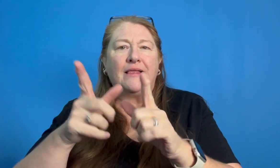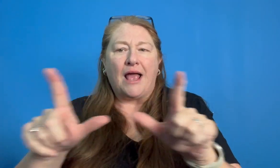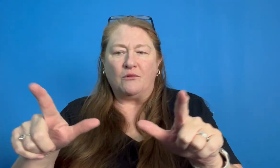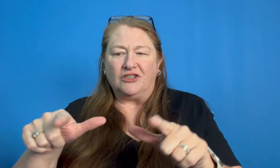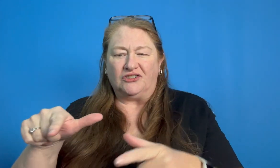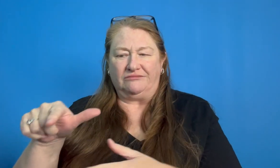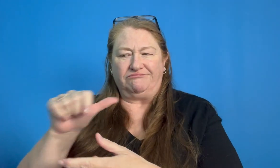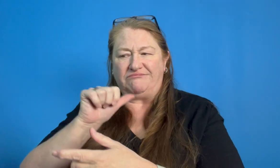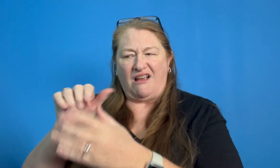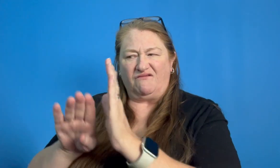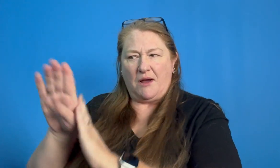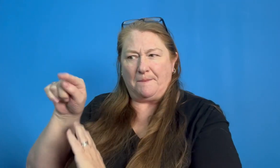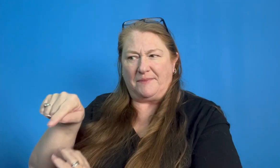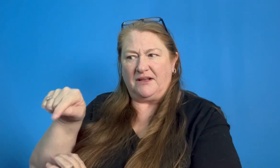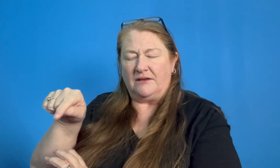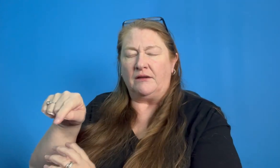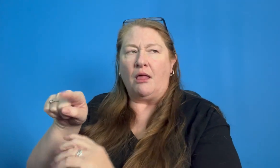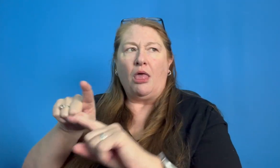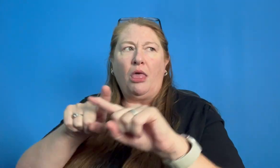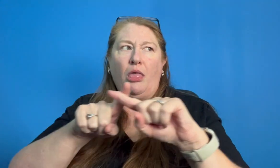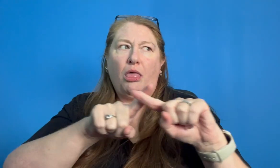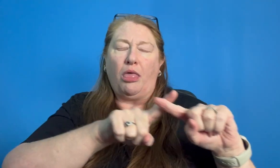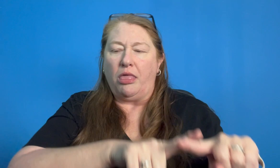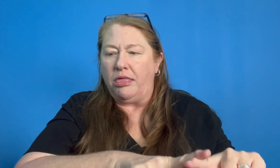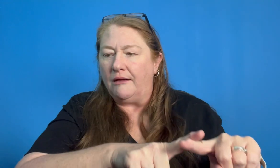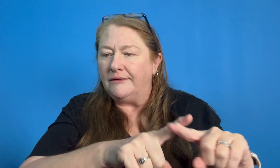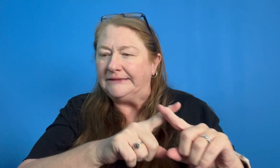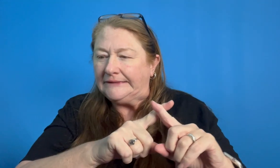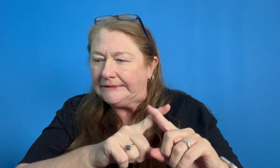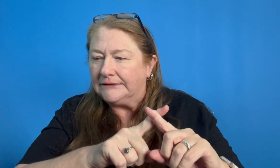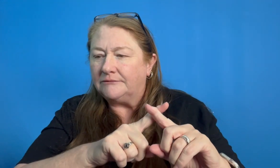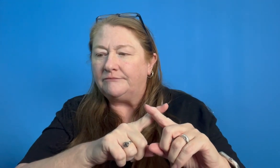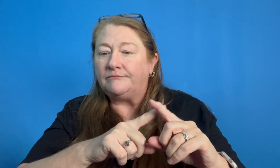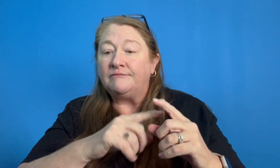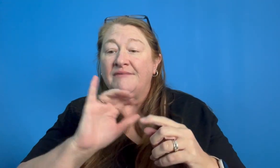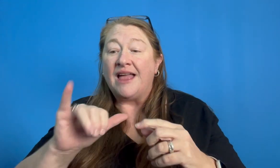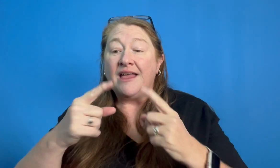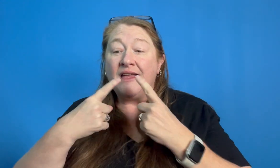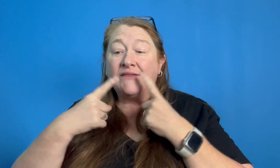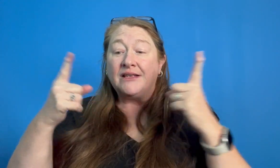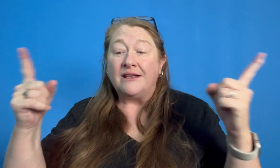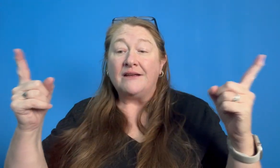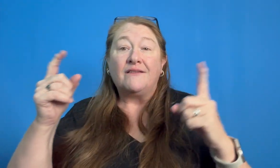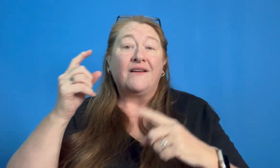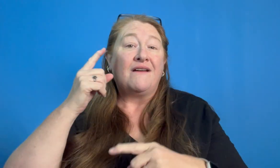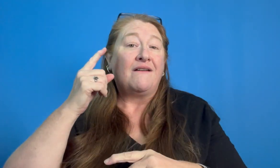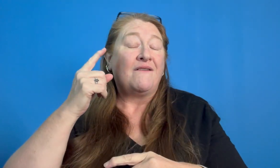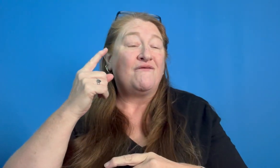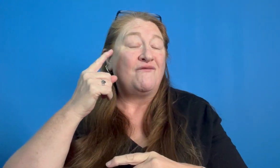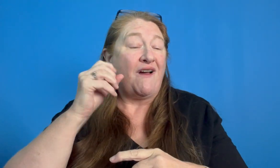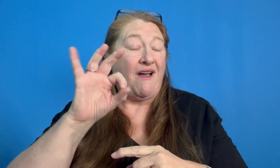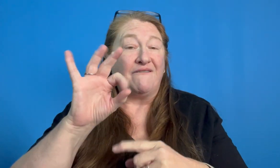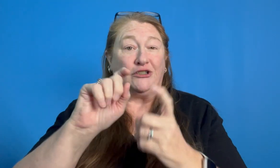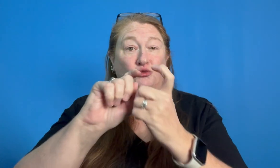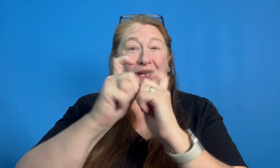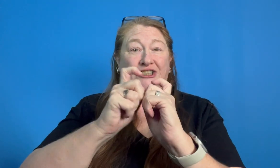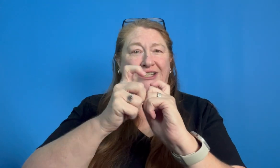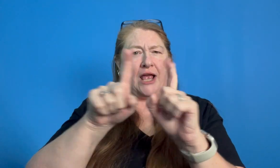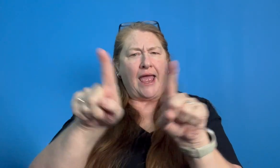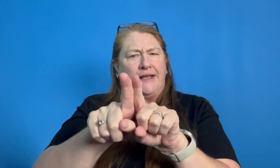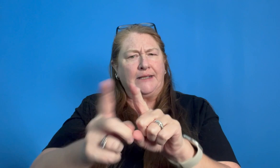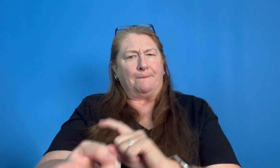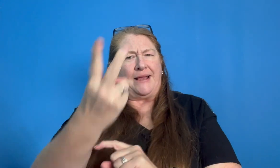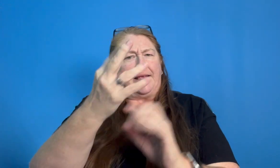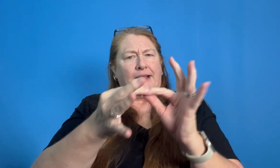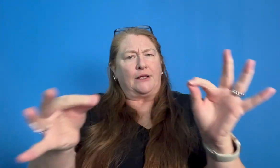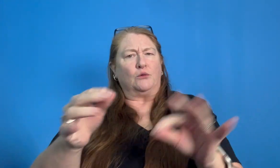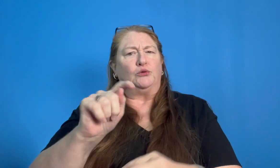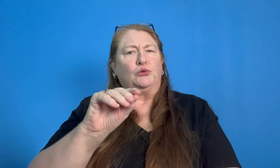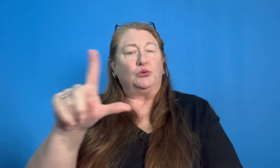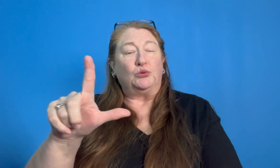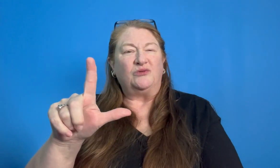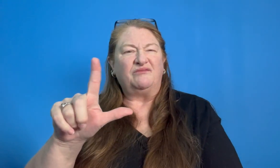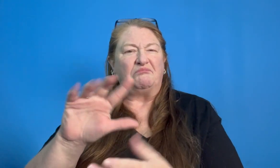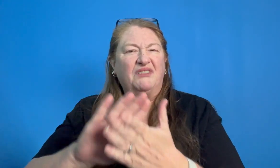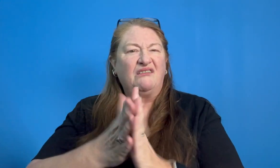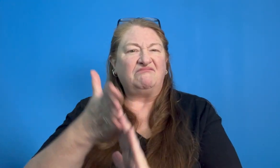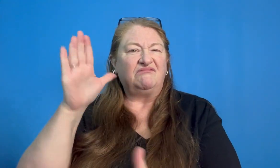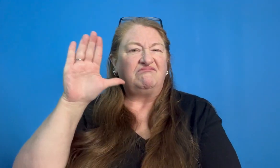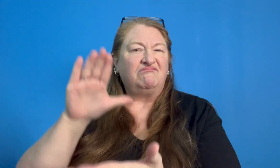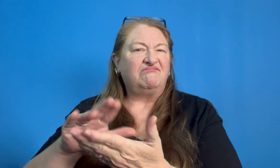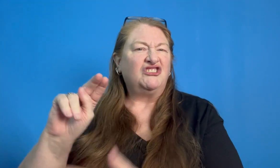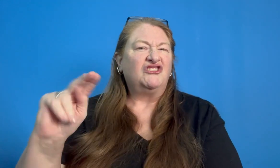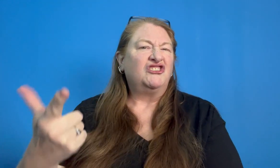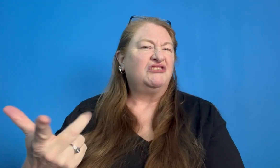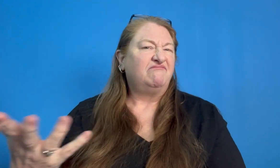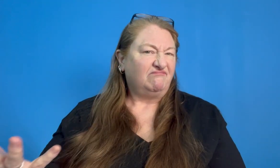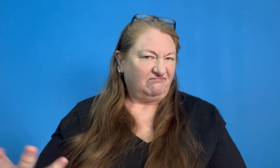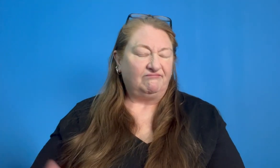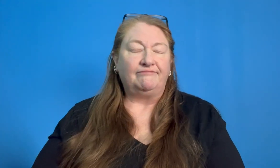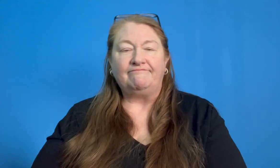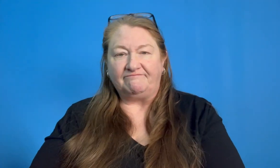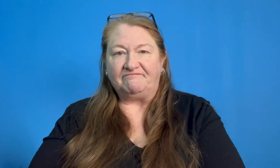developed language, and the effectiveness of translation as a bilingual practice is diminished.